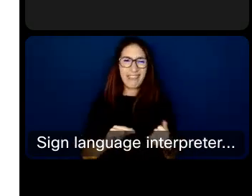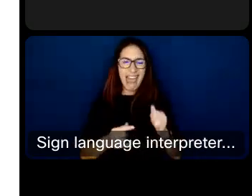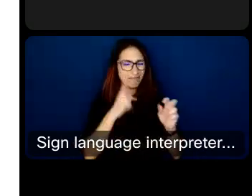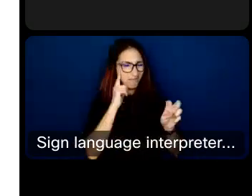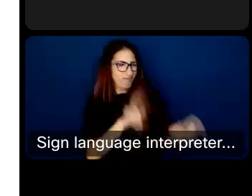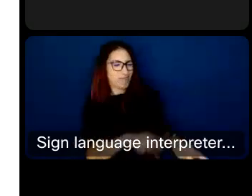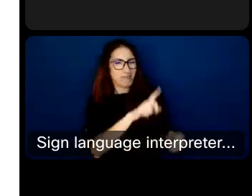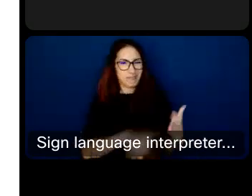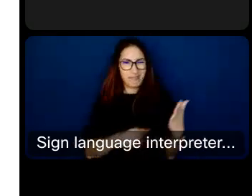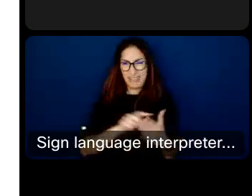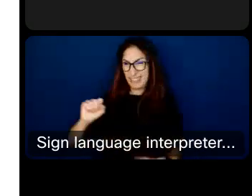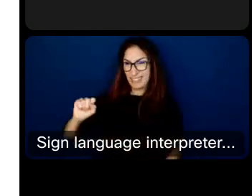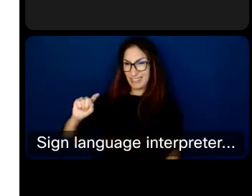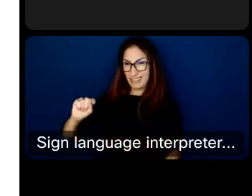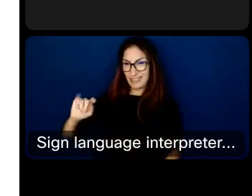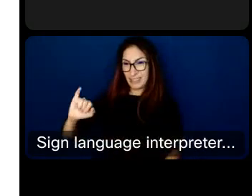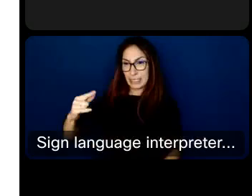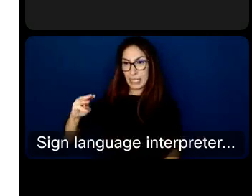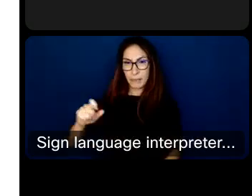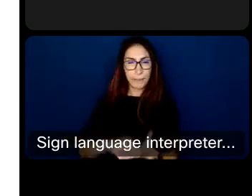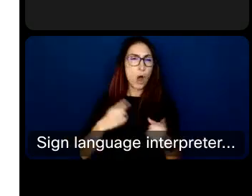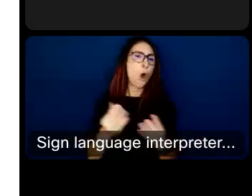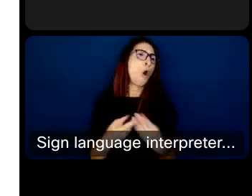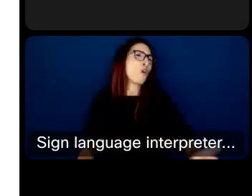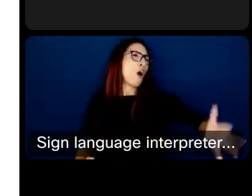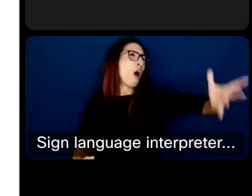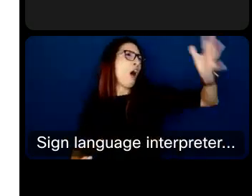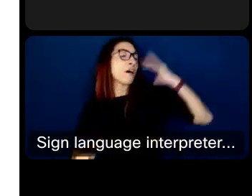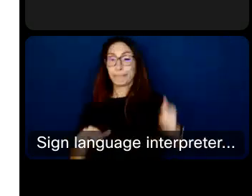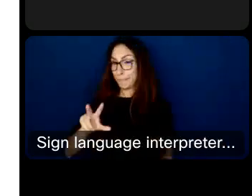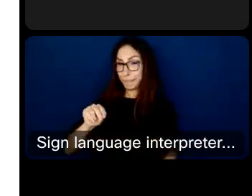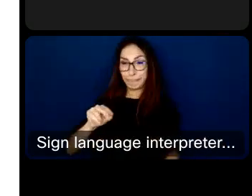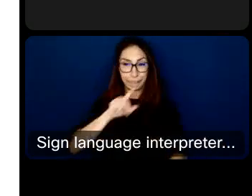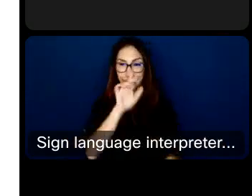from the past. It's something that happens every day. Stigma